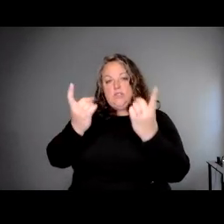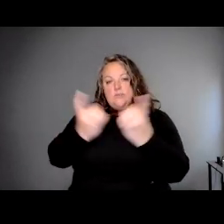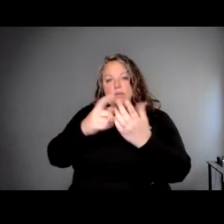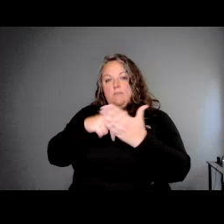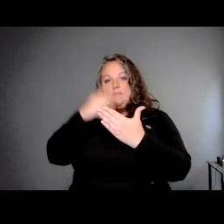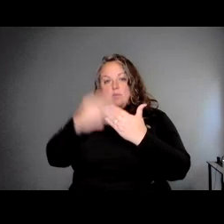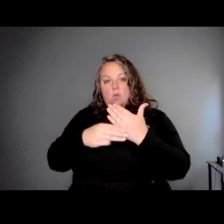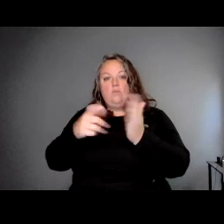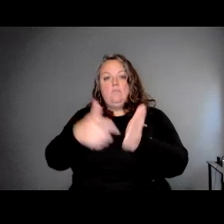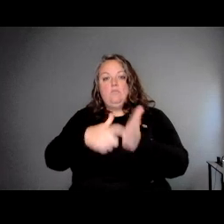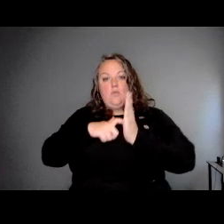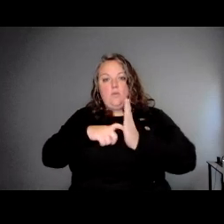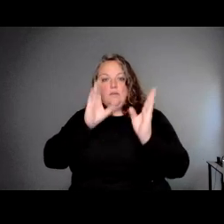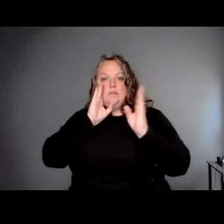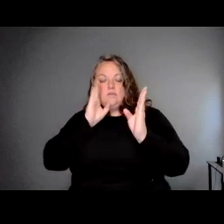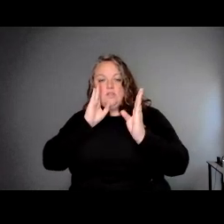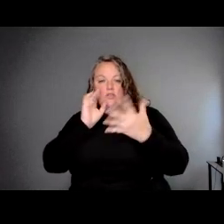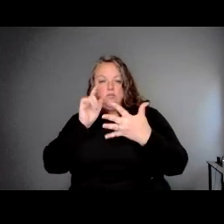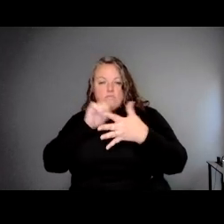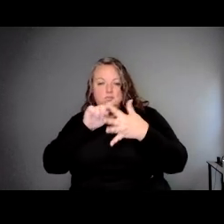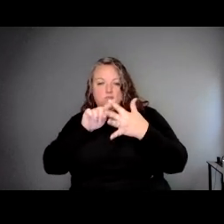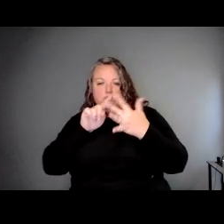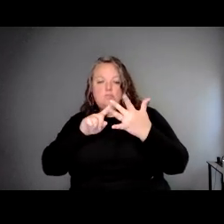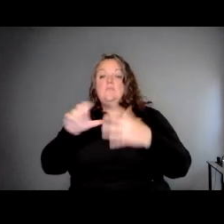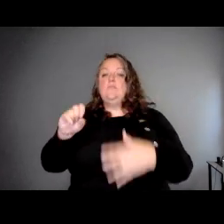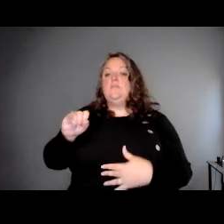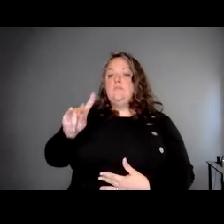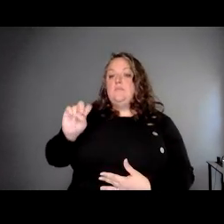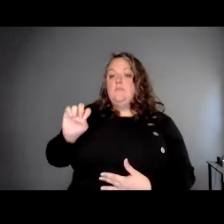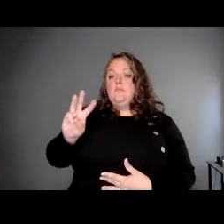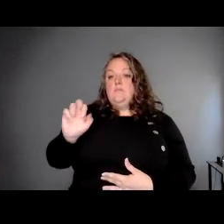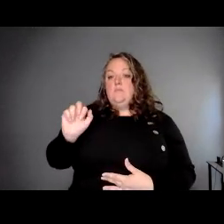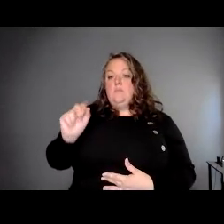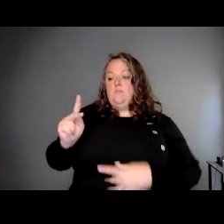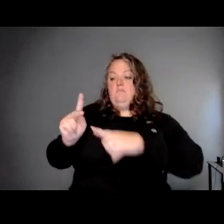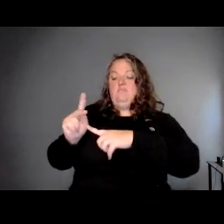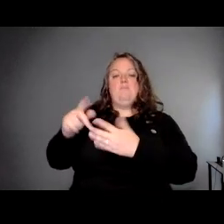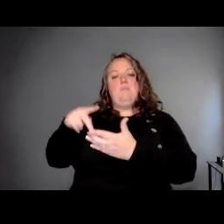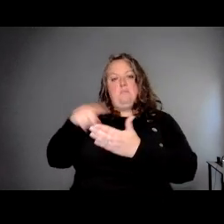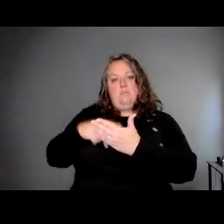require attention. For example, sidewalks are considered a program provided by local government.